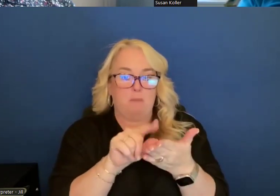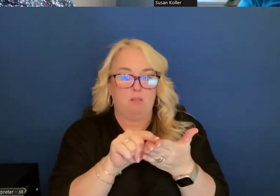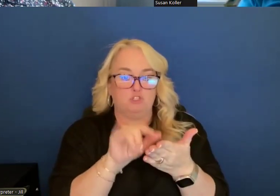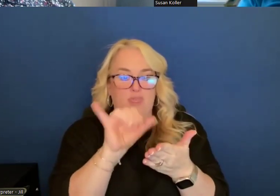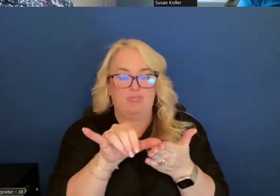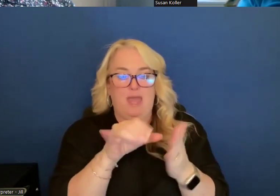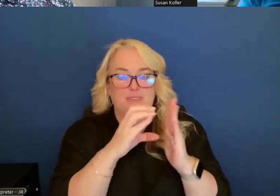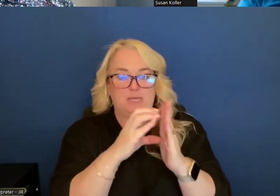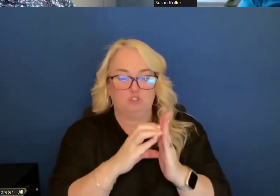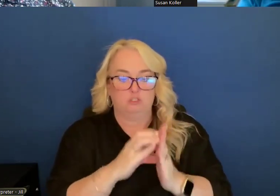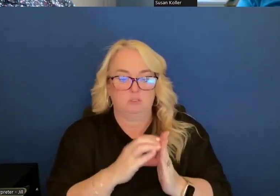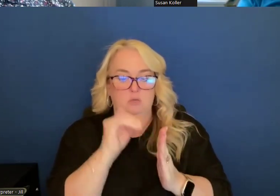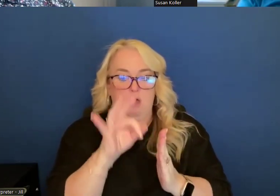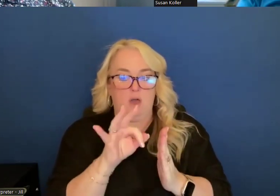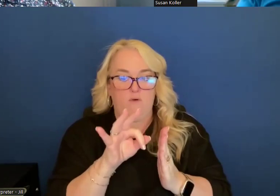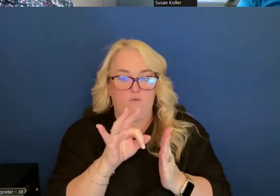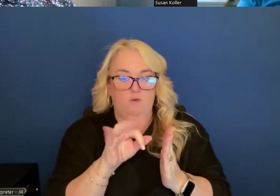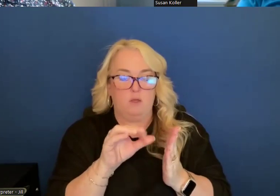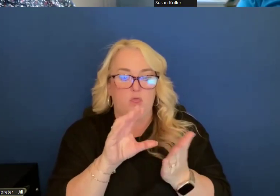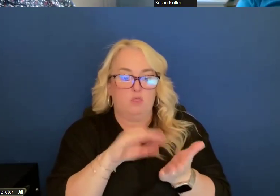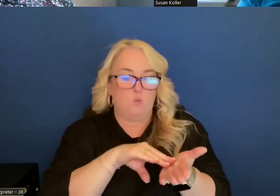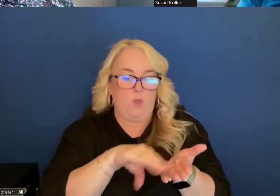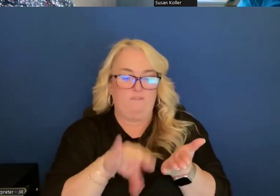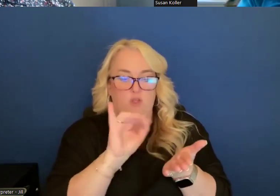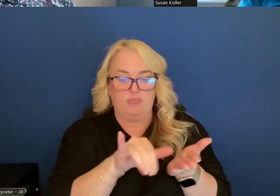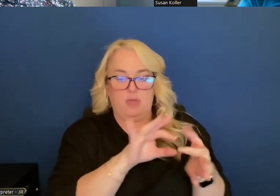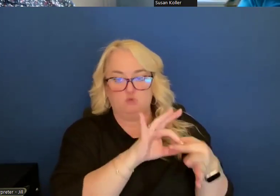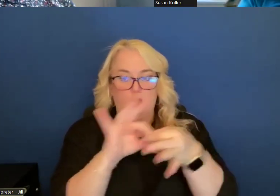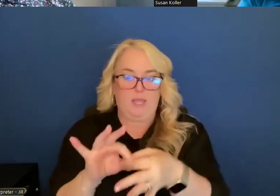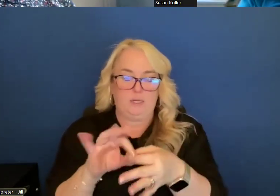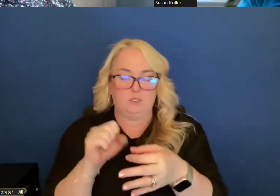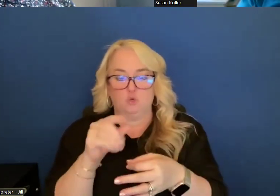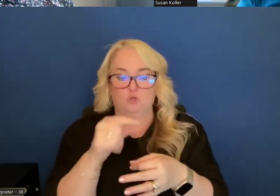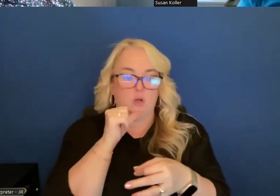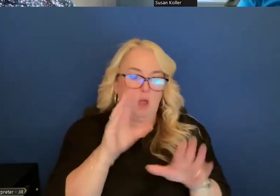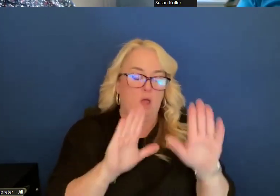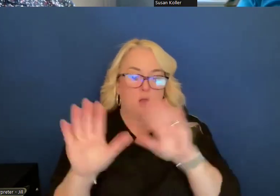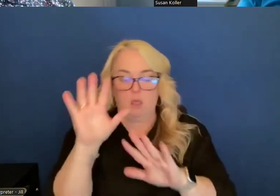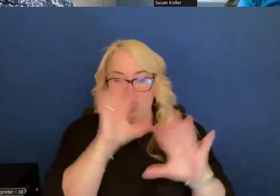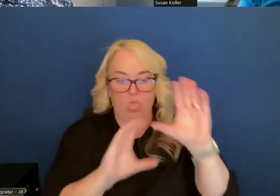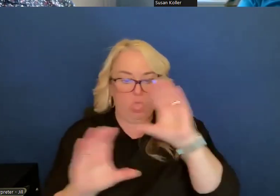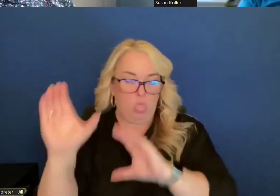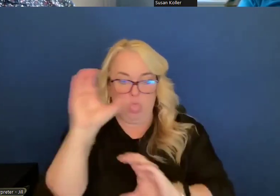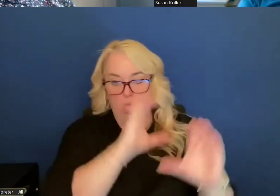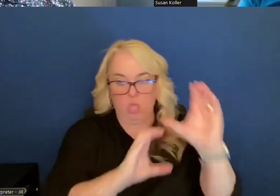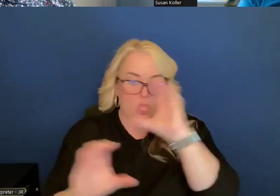those changes pertain to, so you don't get lost in things that